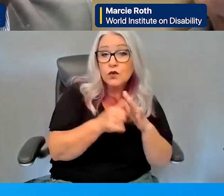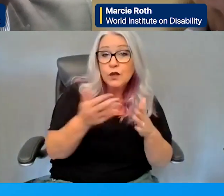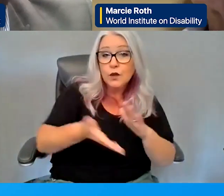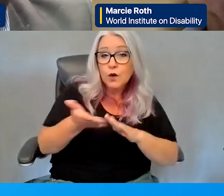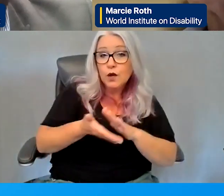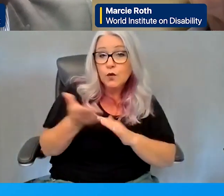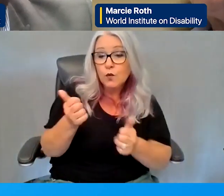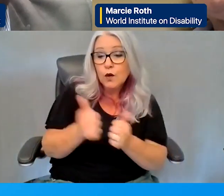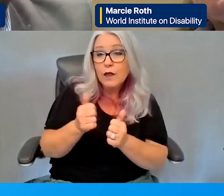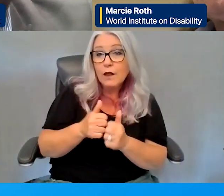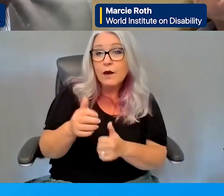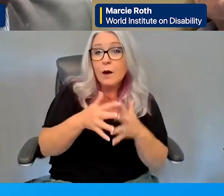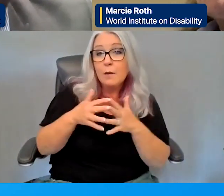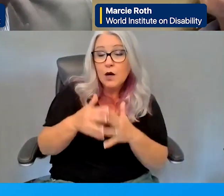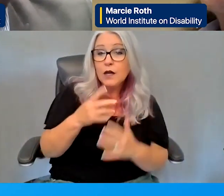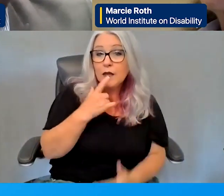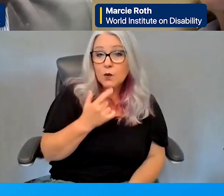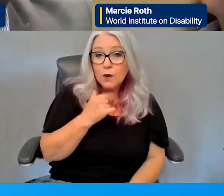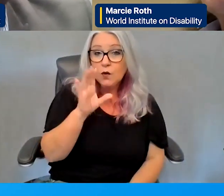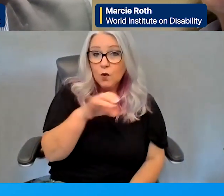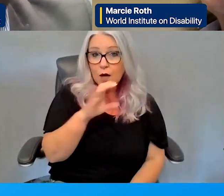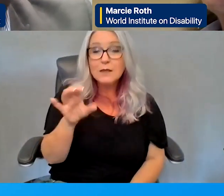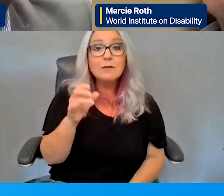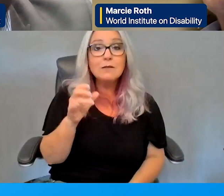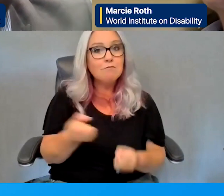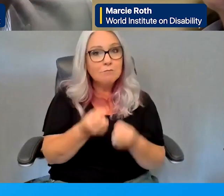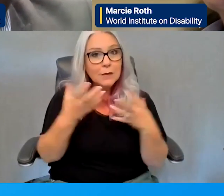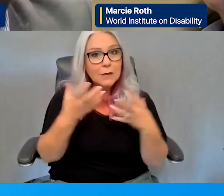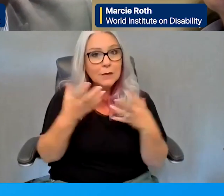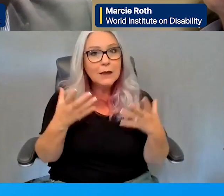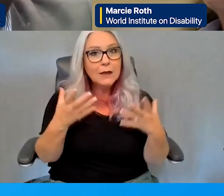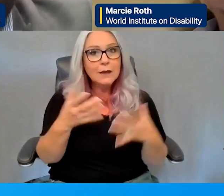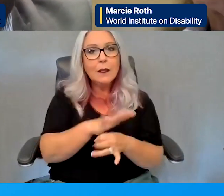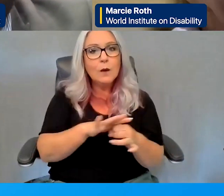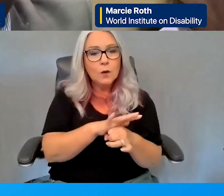many local communities, the American Red Cross is not